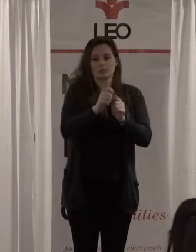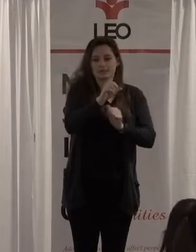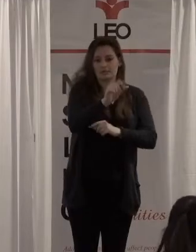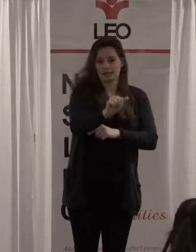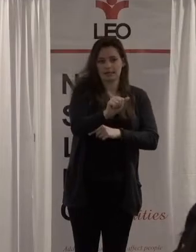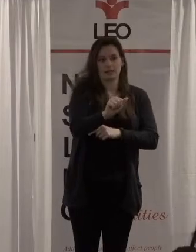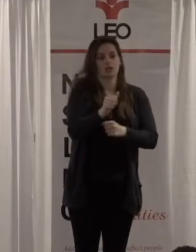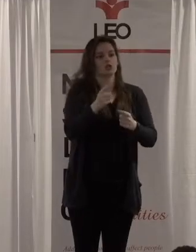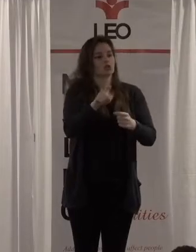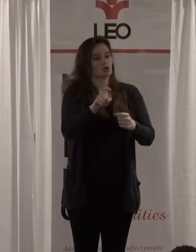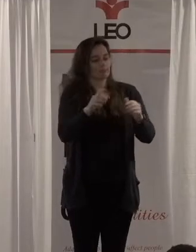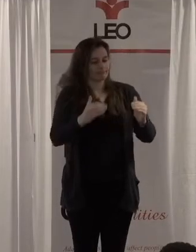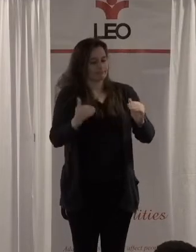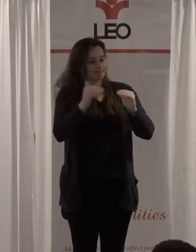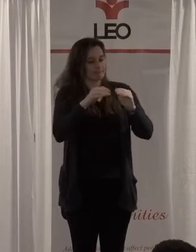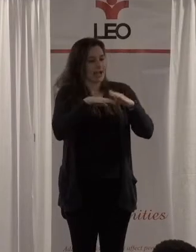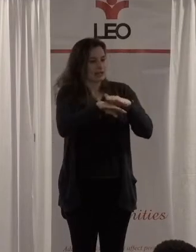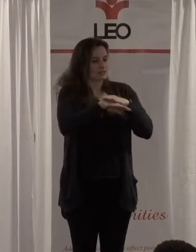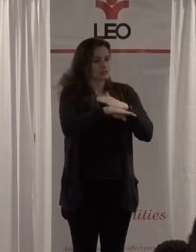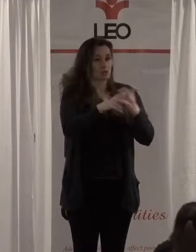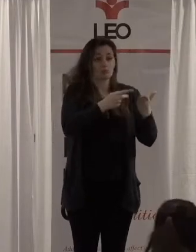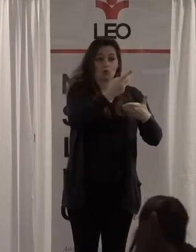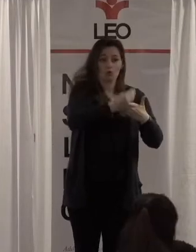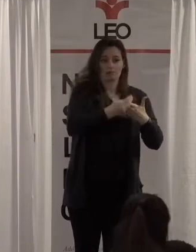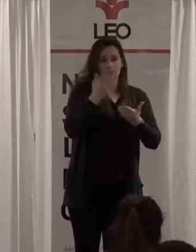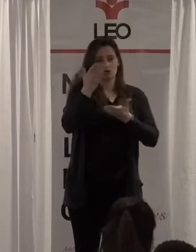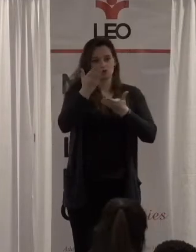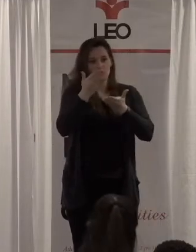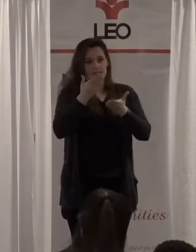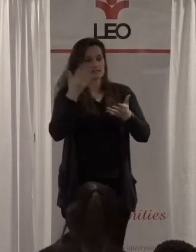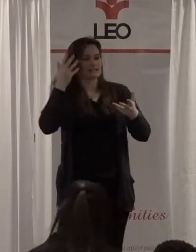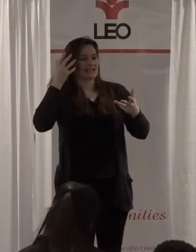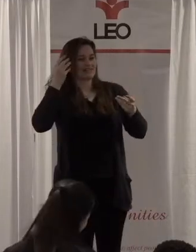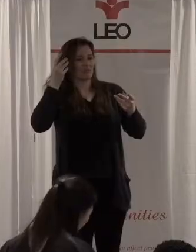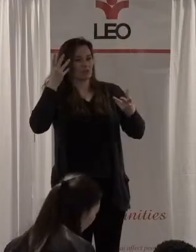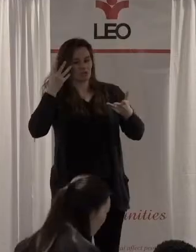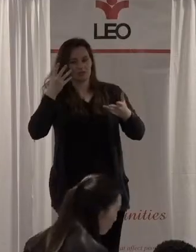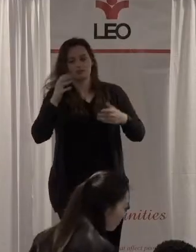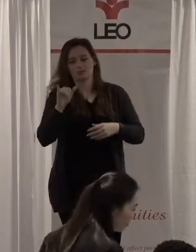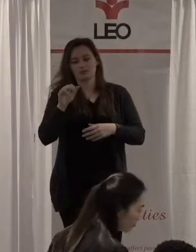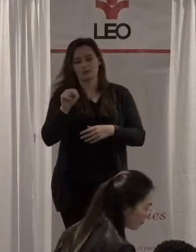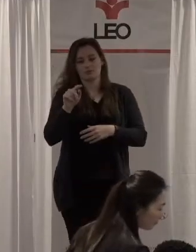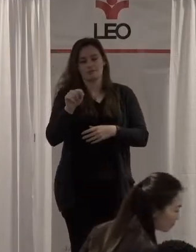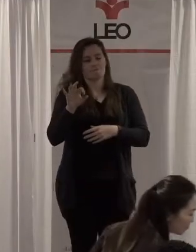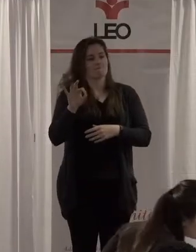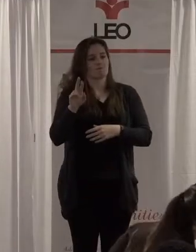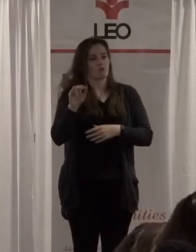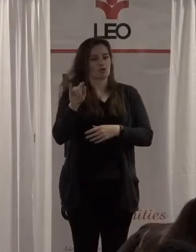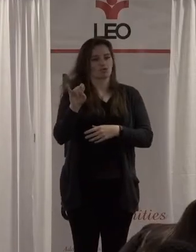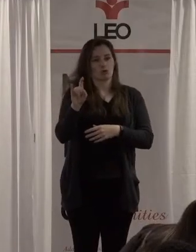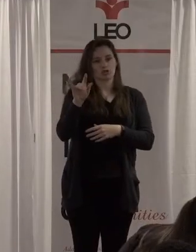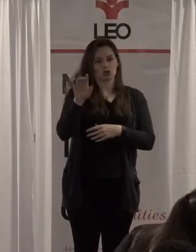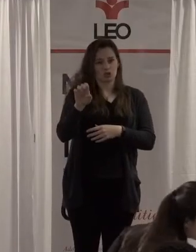SERVICES, INFORMATION, AND INFRASTRUCTURE. ON MAY 6TH MY COLLEAGUE ATTORNEY GENERAL